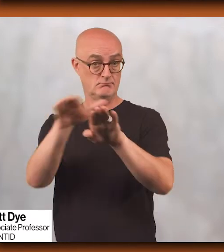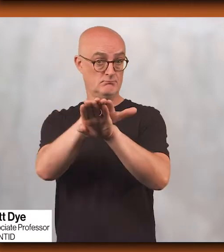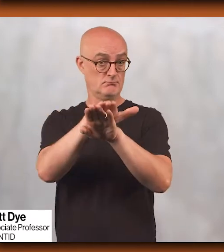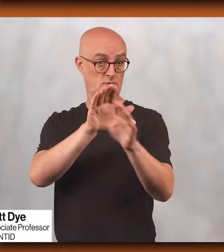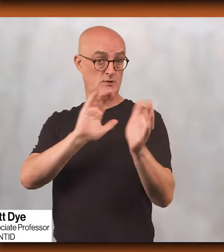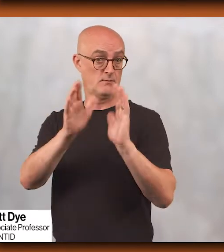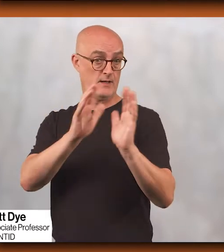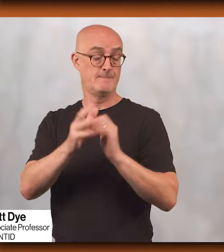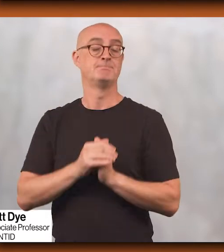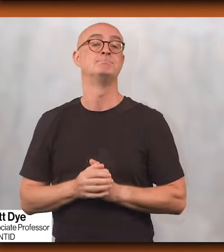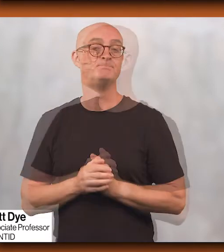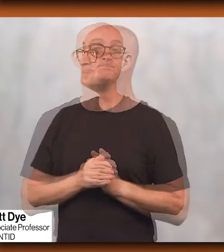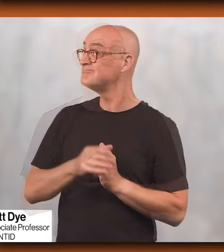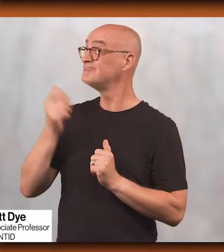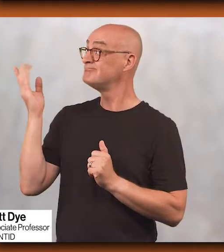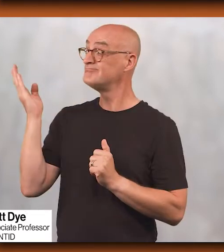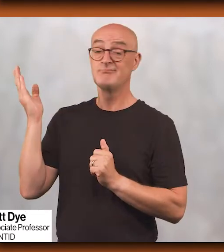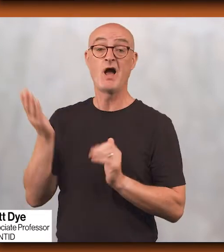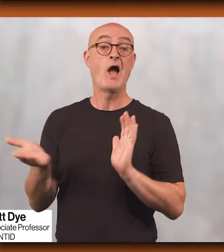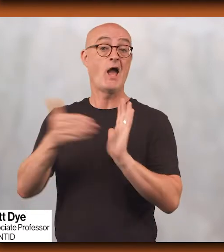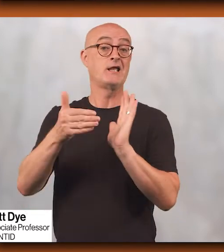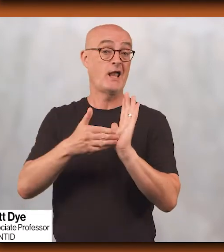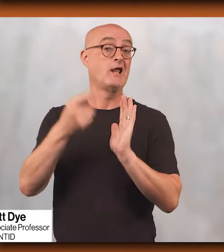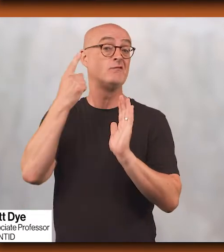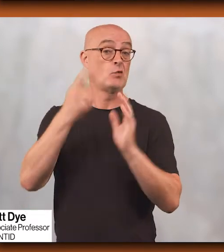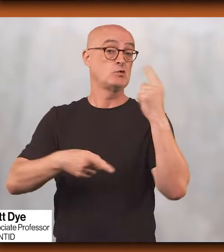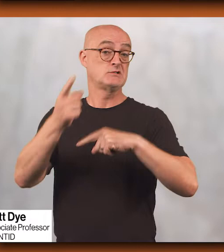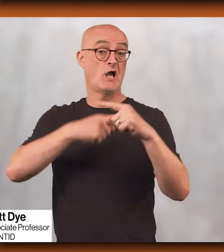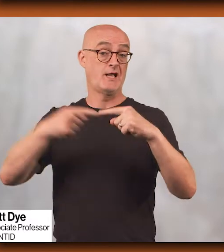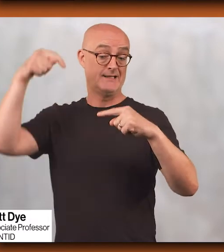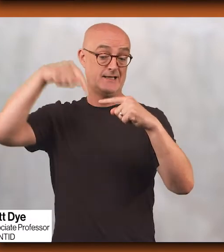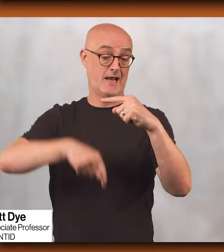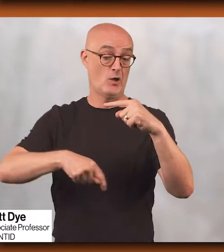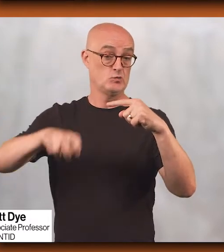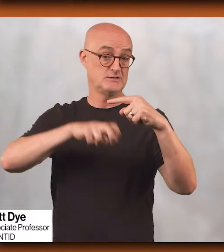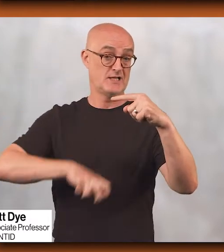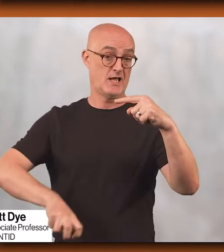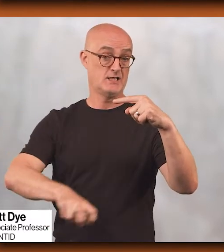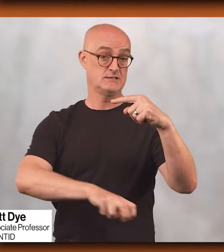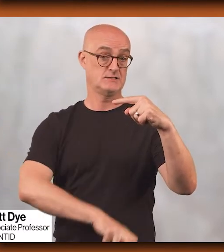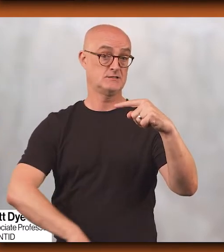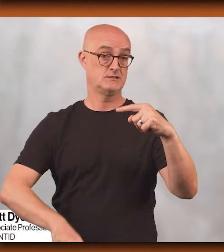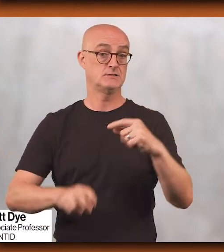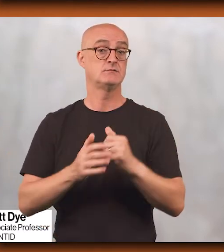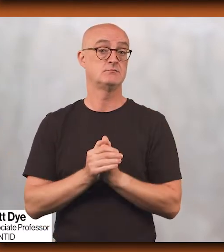Here are the same plots for "down the stairs." On the left, we have trajectories of the left and right wrists,